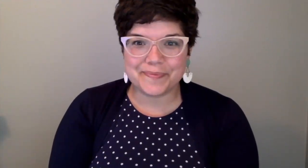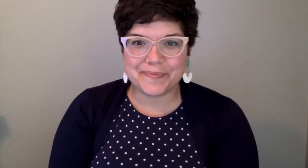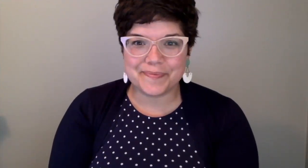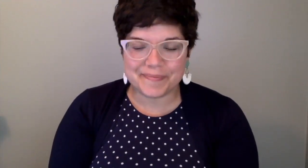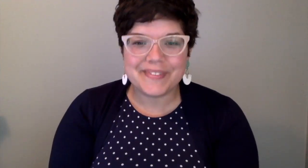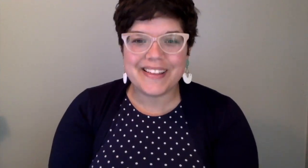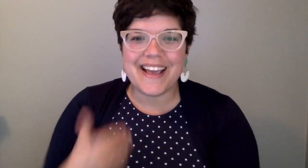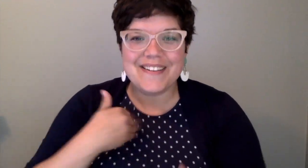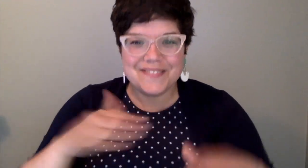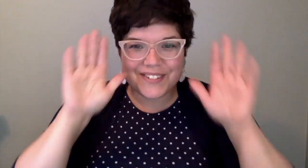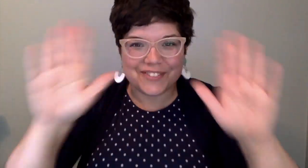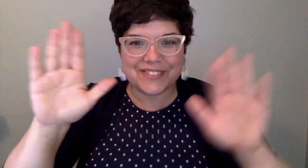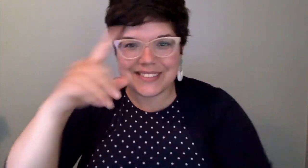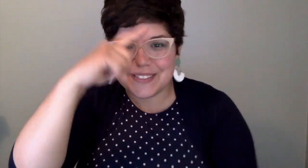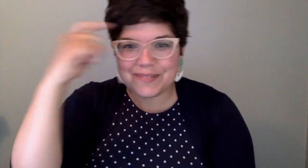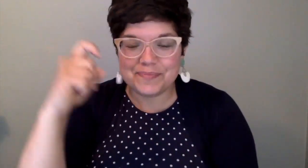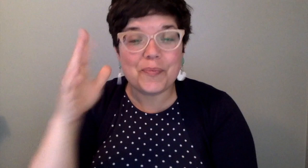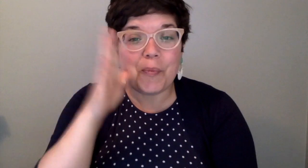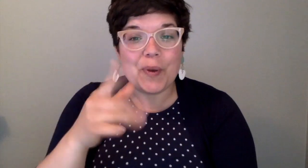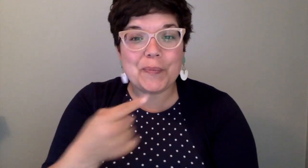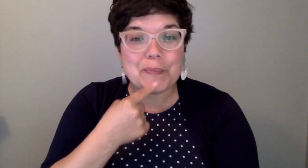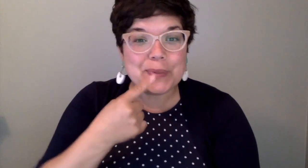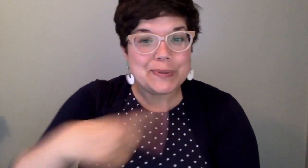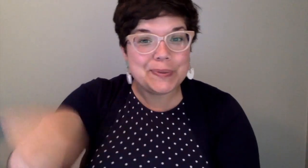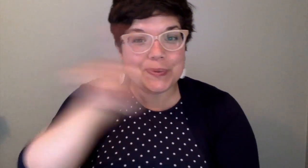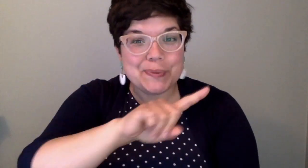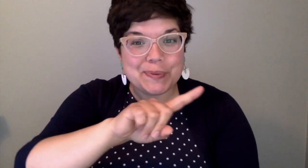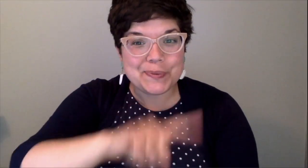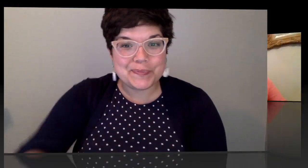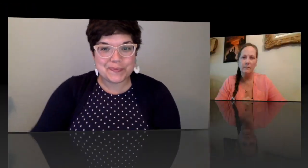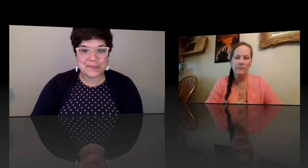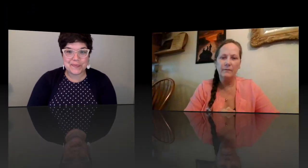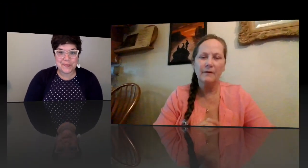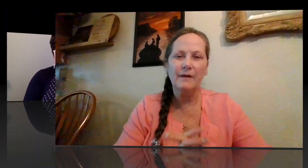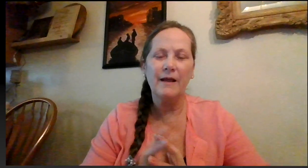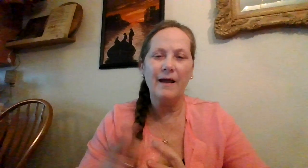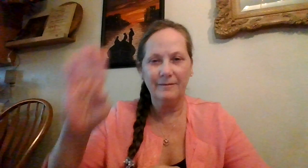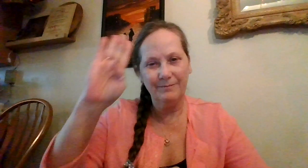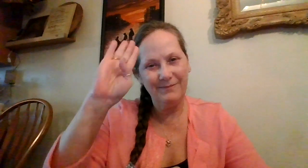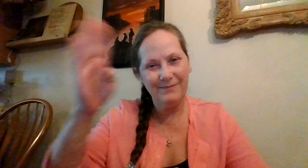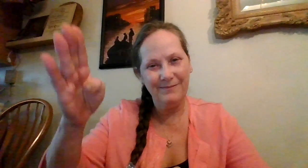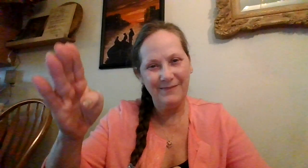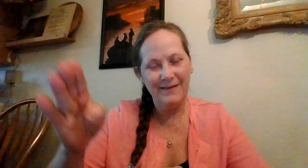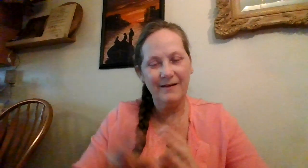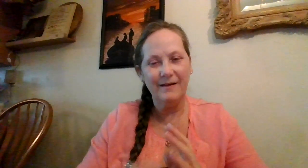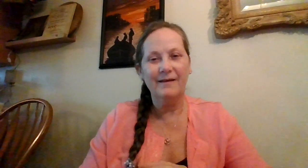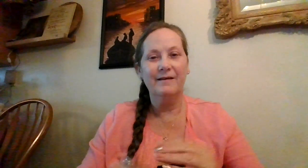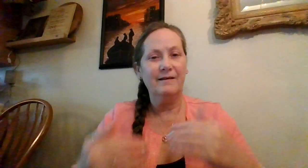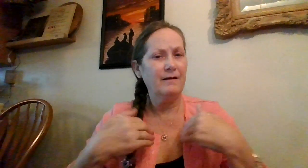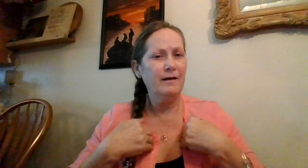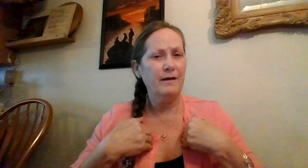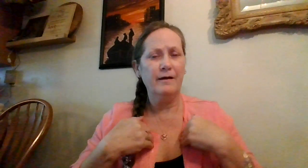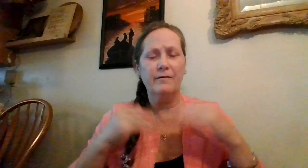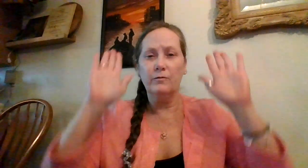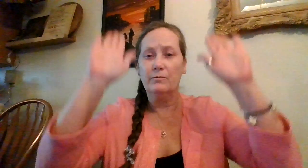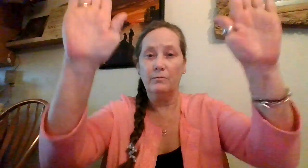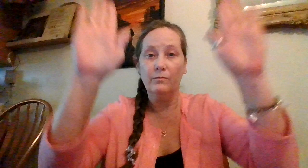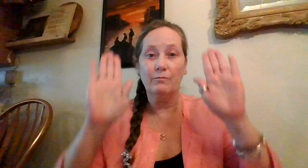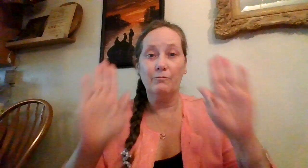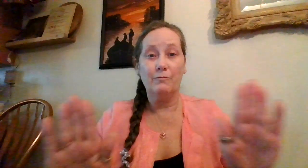Have a wonderful Summer! I miss you! Hi. Have a wonderful Summer.